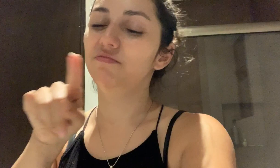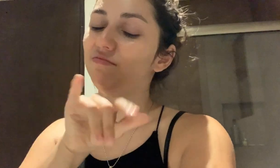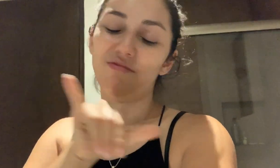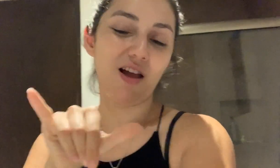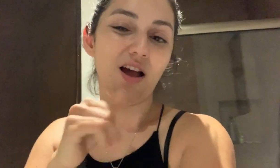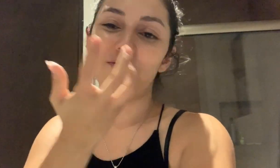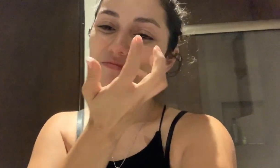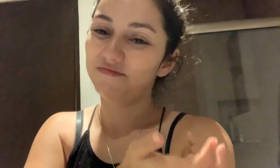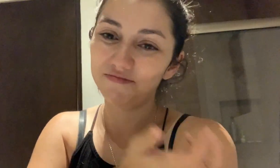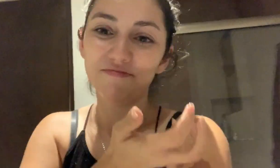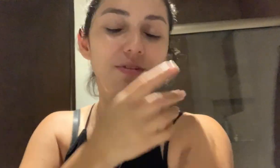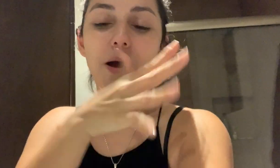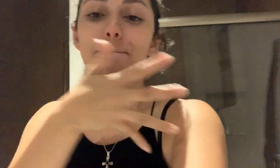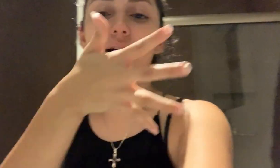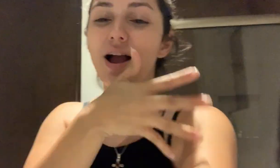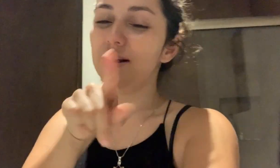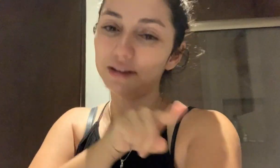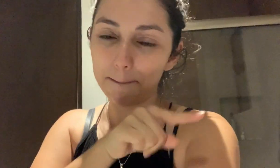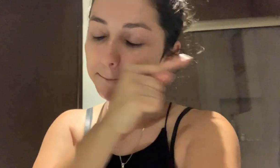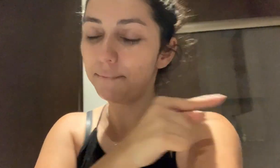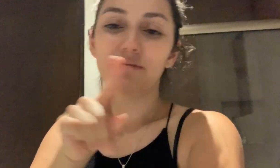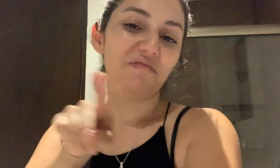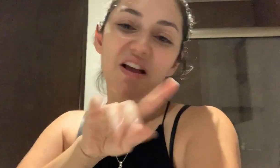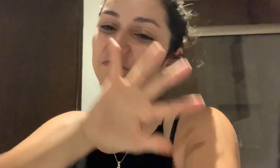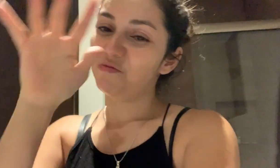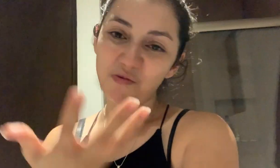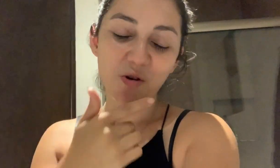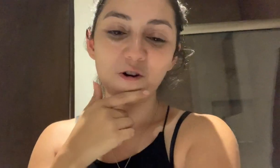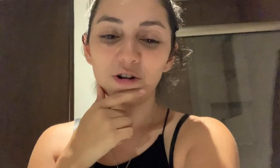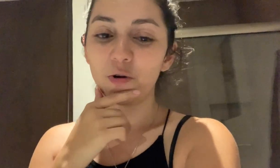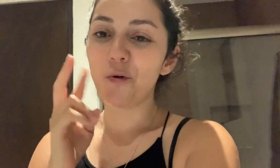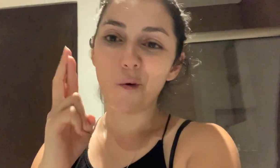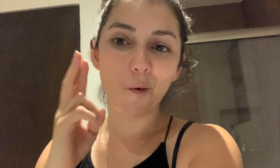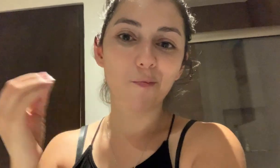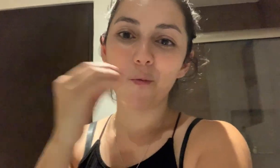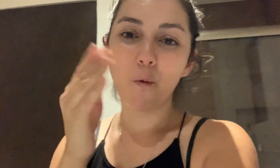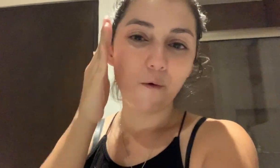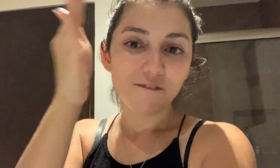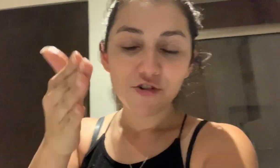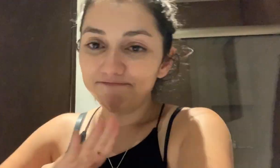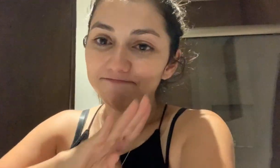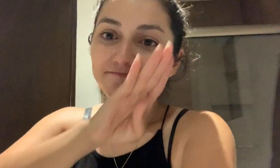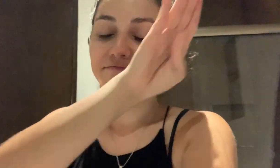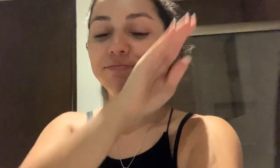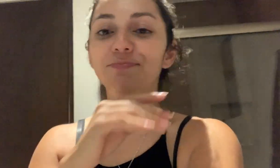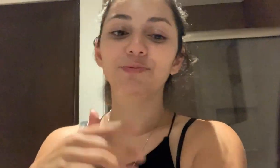It's the same here in the USA (for certain things) it is also the same in other countries around the world I really hope that more improvement will be made for our Deaf communities.